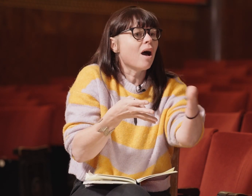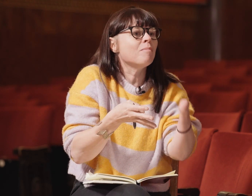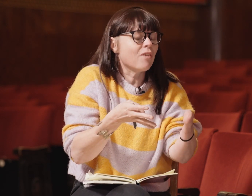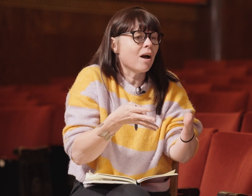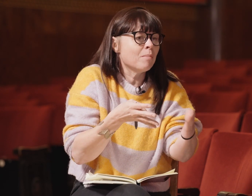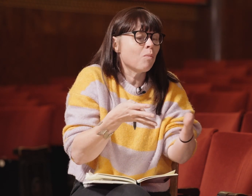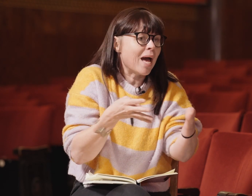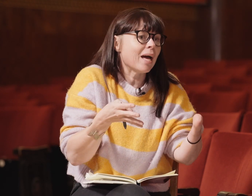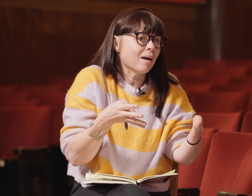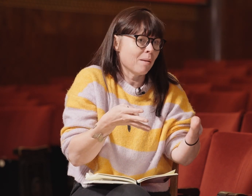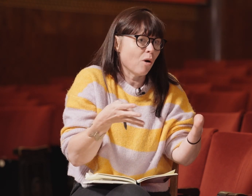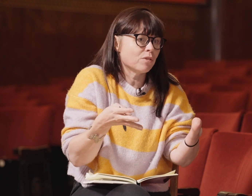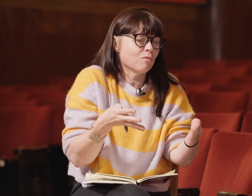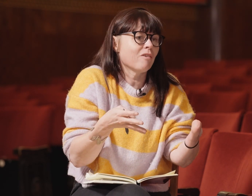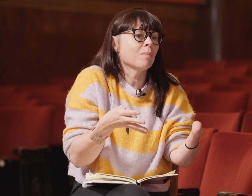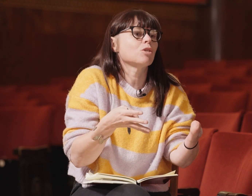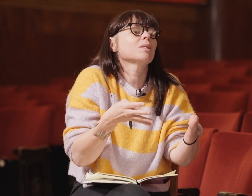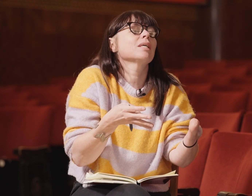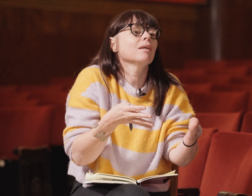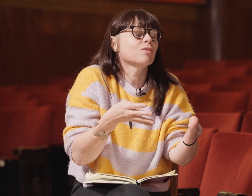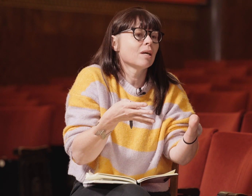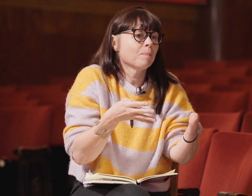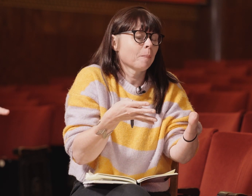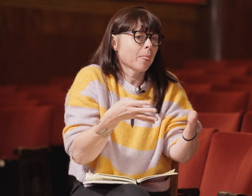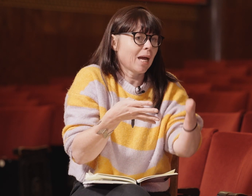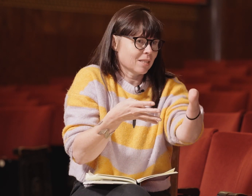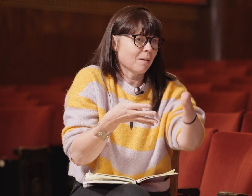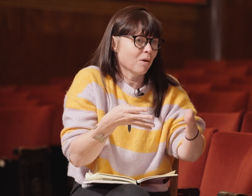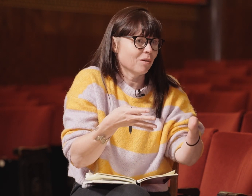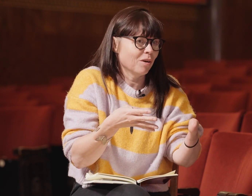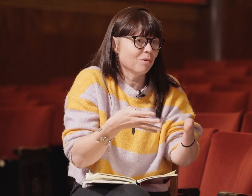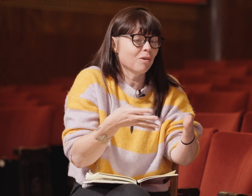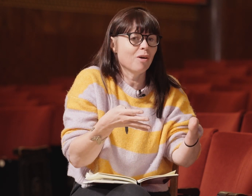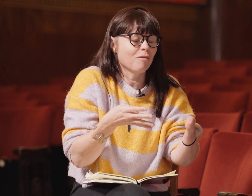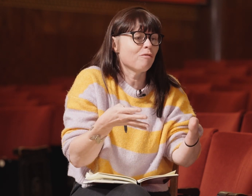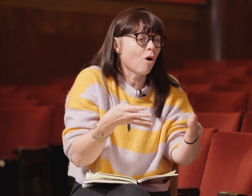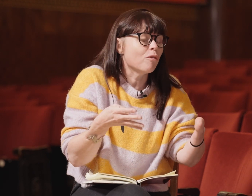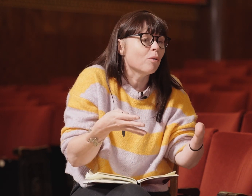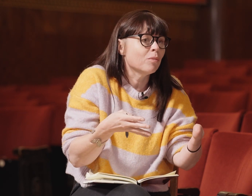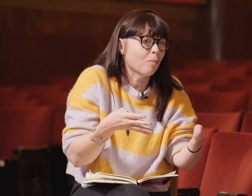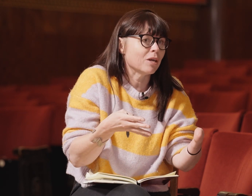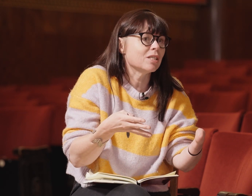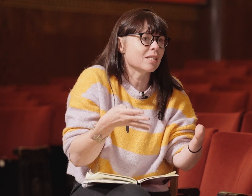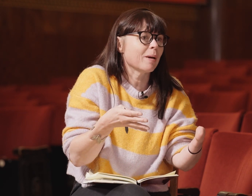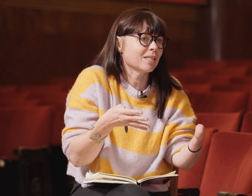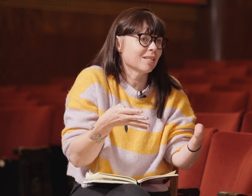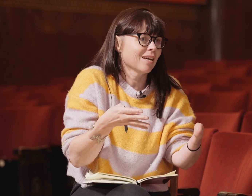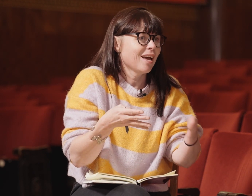I'm aware I'm often very much perceived as someone of whom not much is expected.